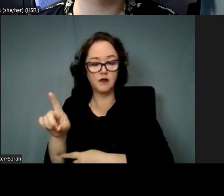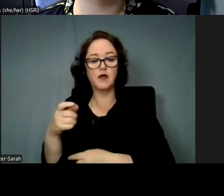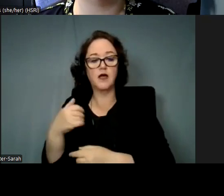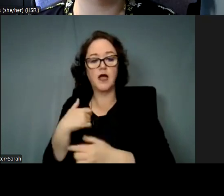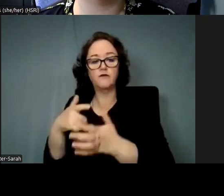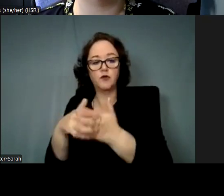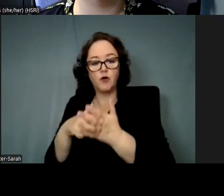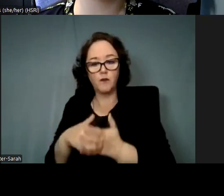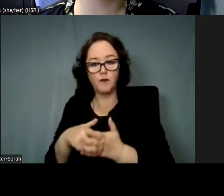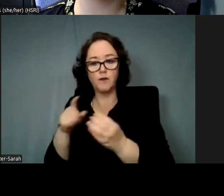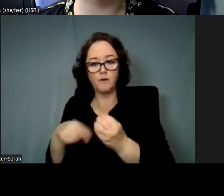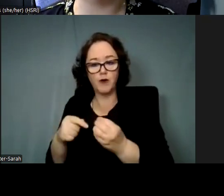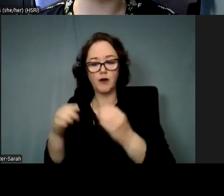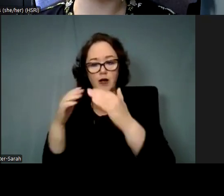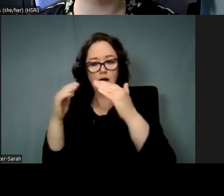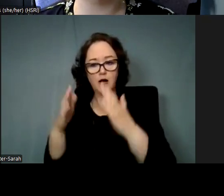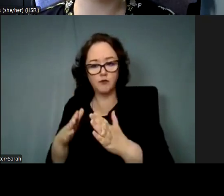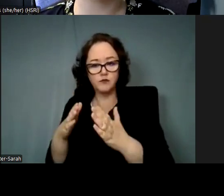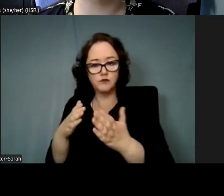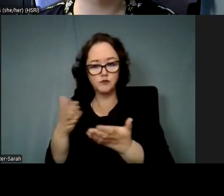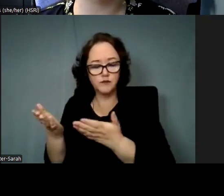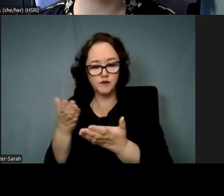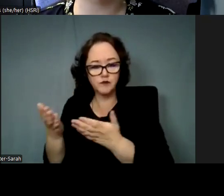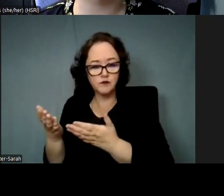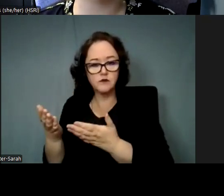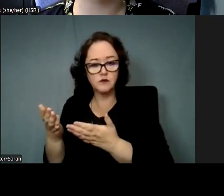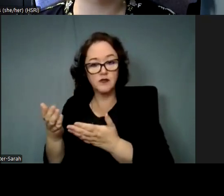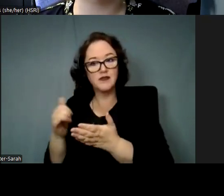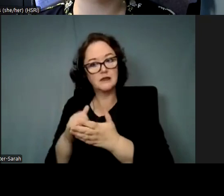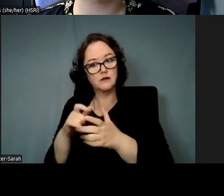services, and that's a big problem in Ohio. There's not